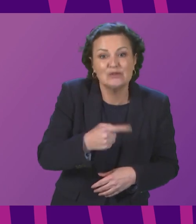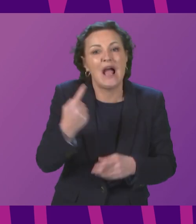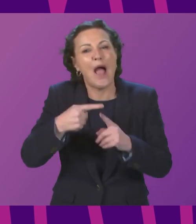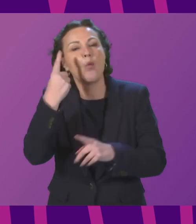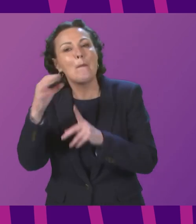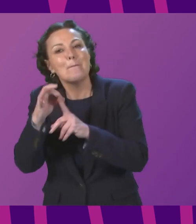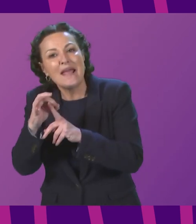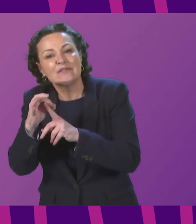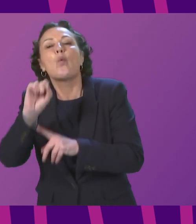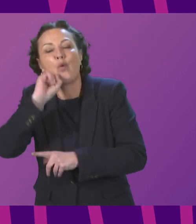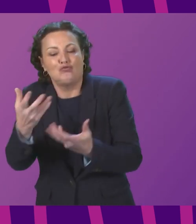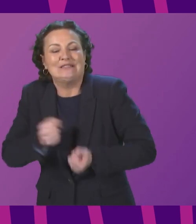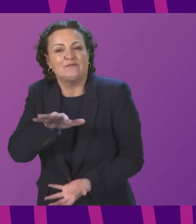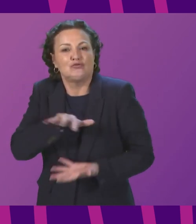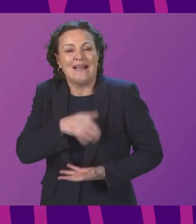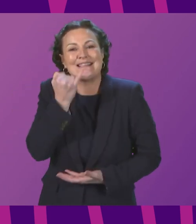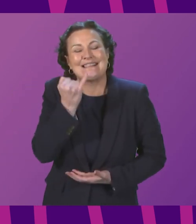receive a grant of £6,800.